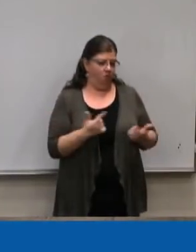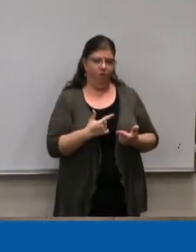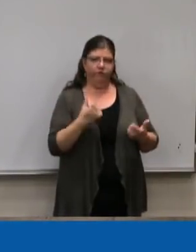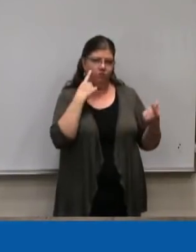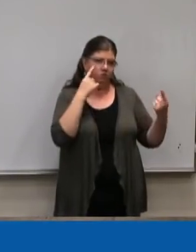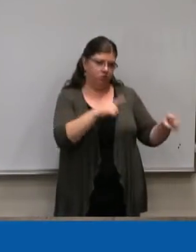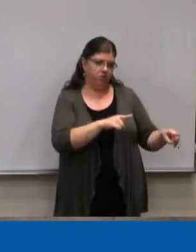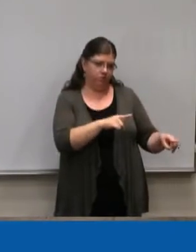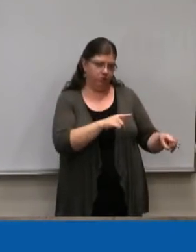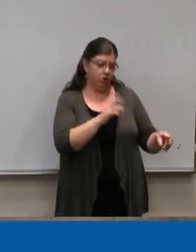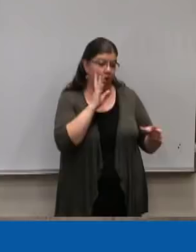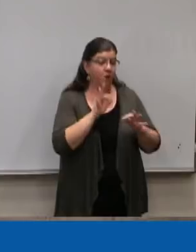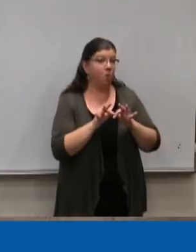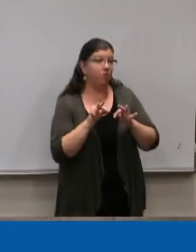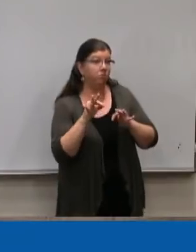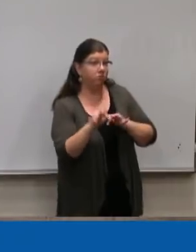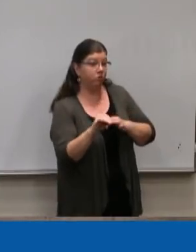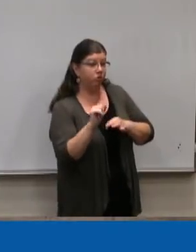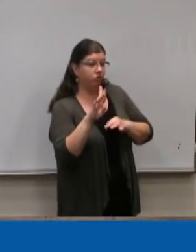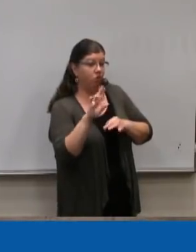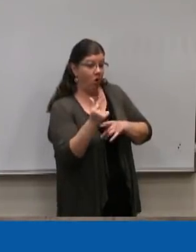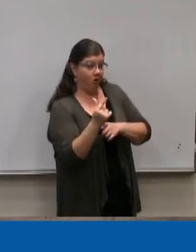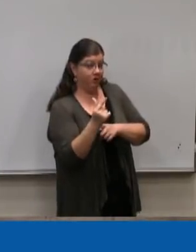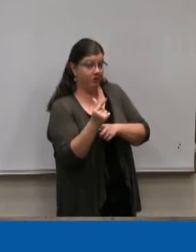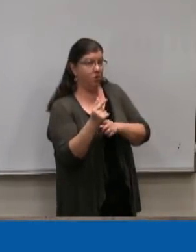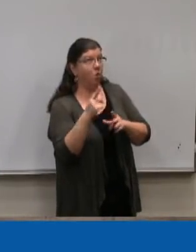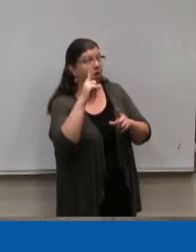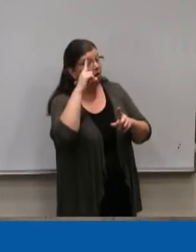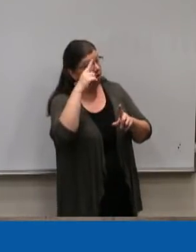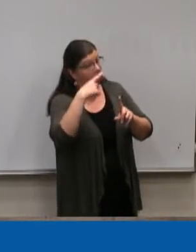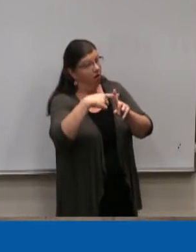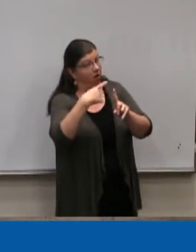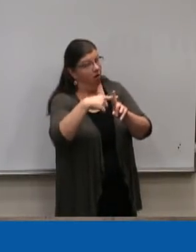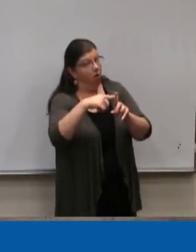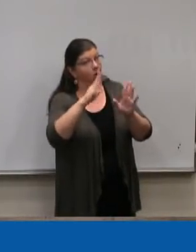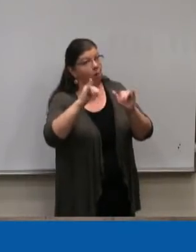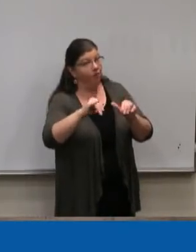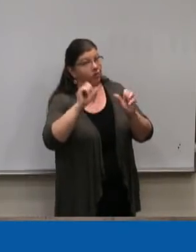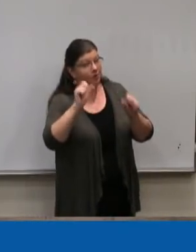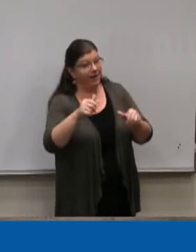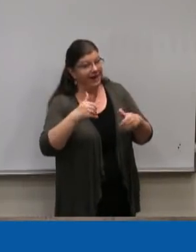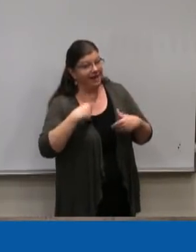so we're going to push it to August. We're hopeful, optimistic that in August we can have something more normal